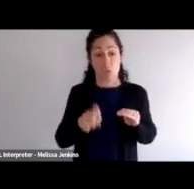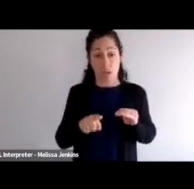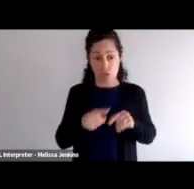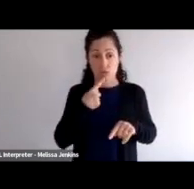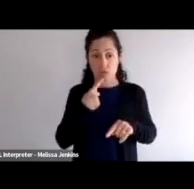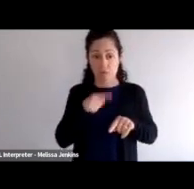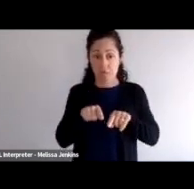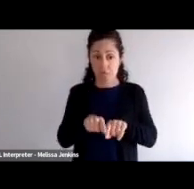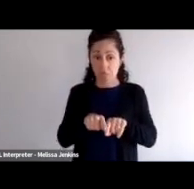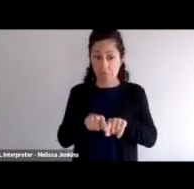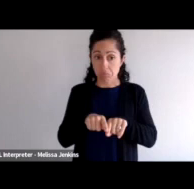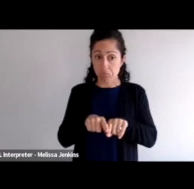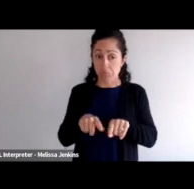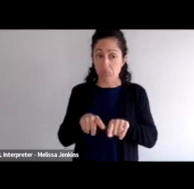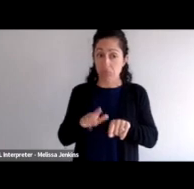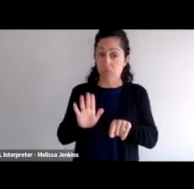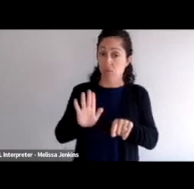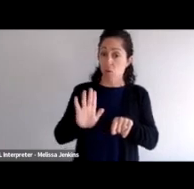on the dashboard.